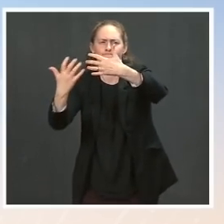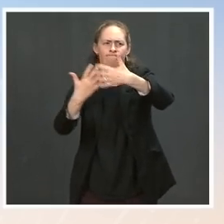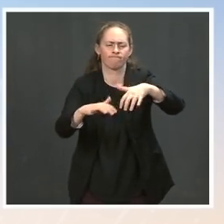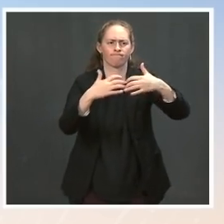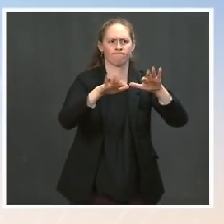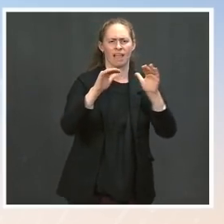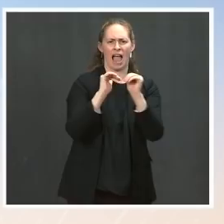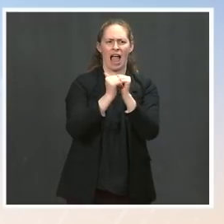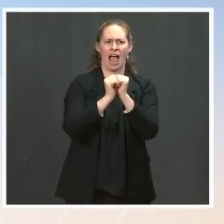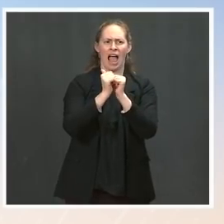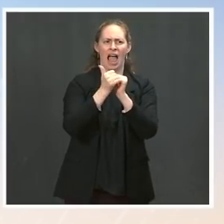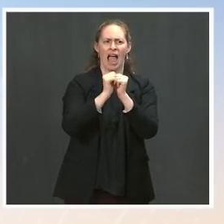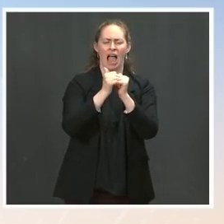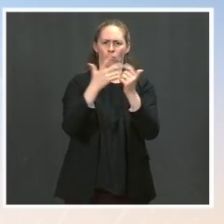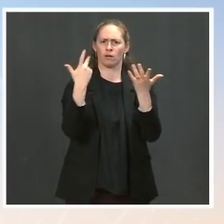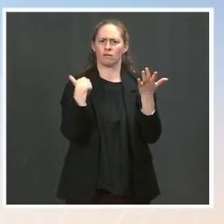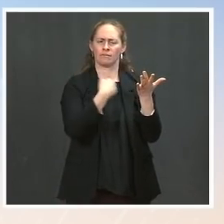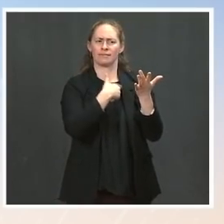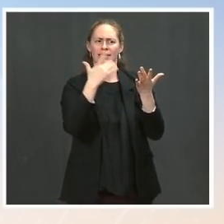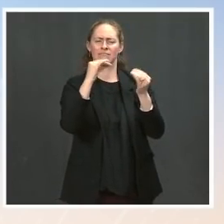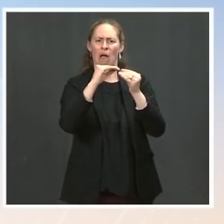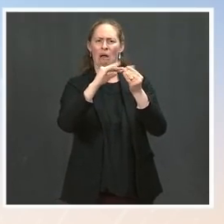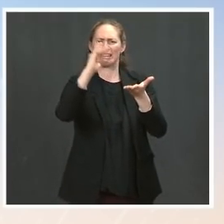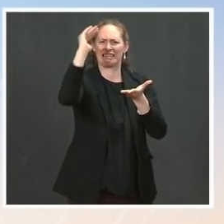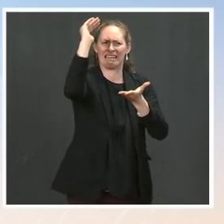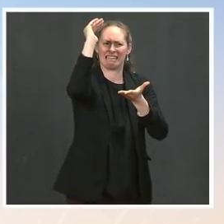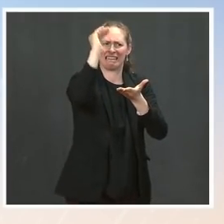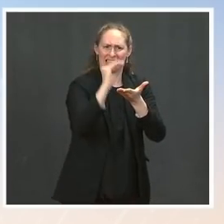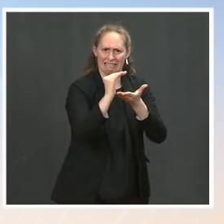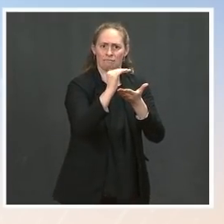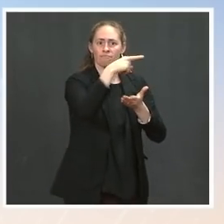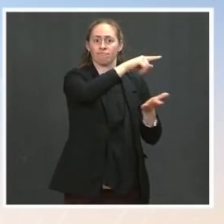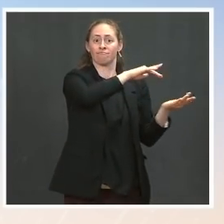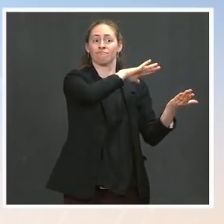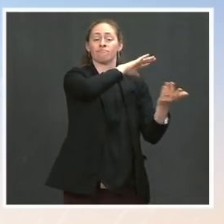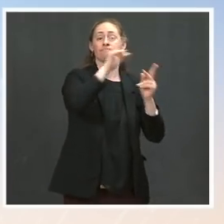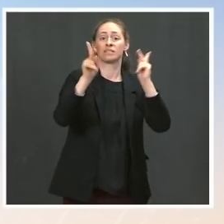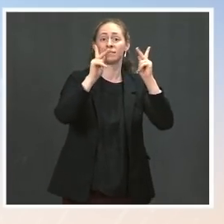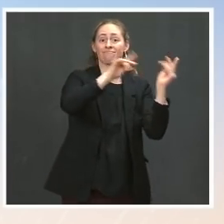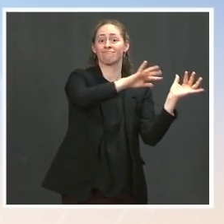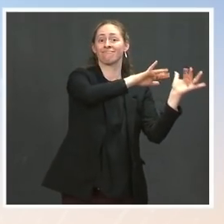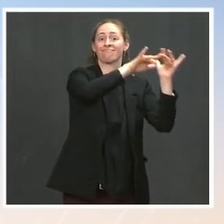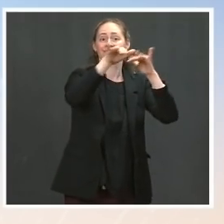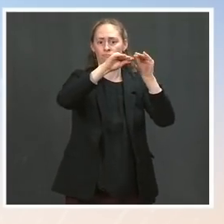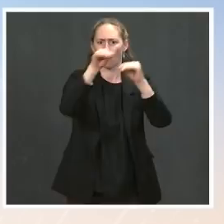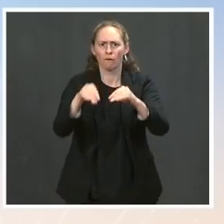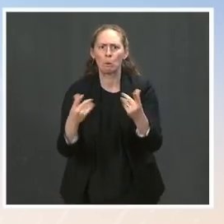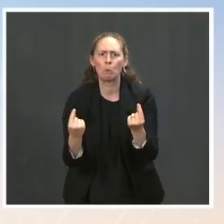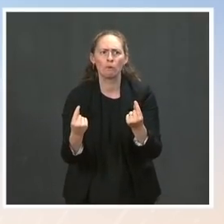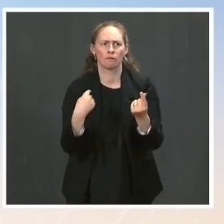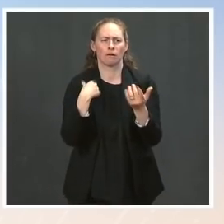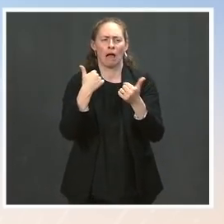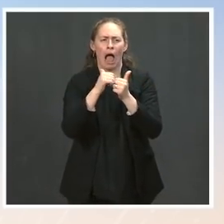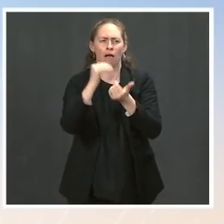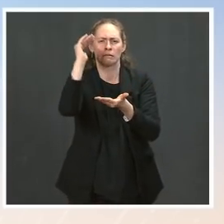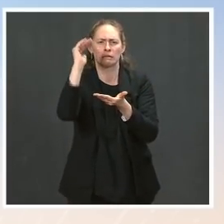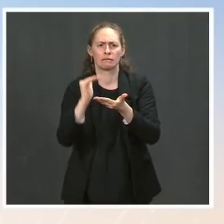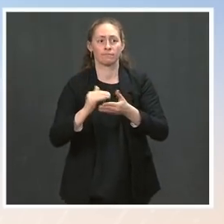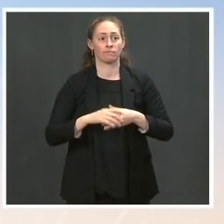who are coming to the U.S.-Mexico border. The Press: So, fair to characterize it as: These agreements were struck recently -- I mean, and in the past few weeks?